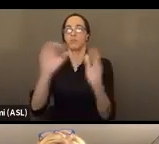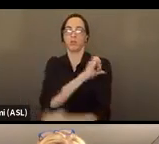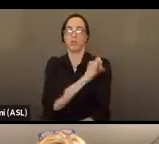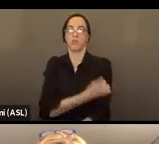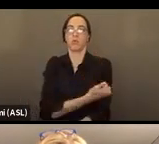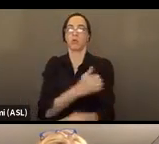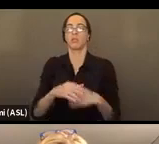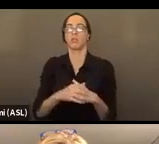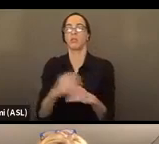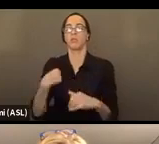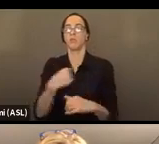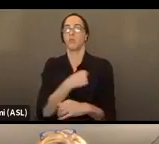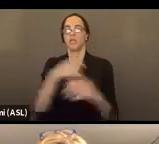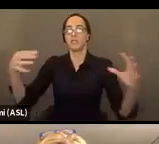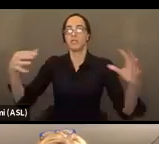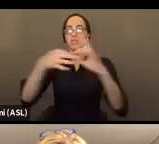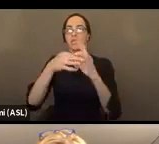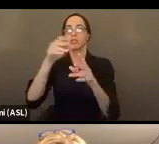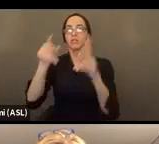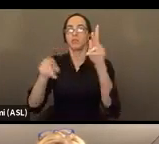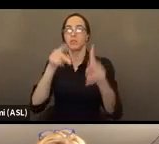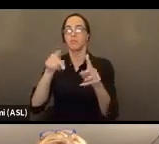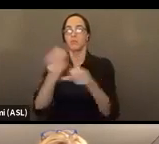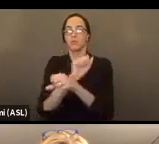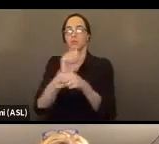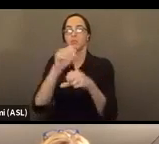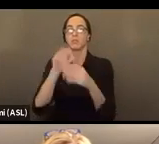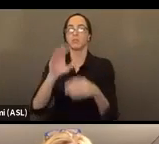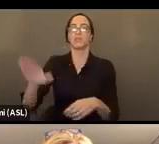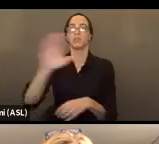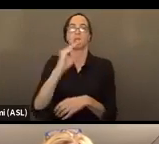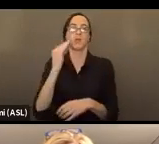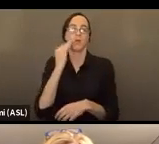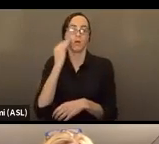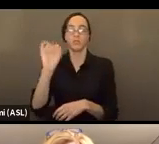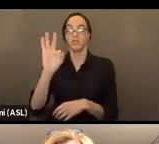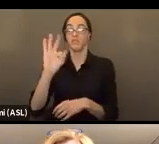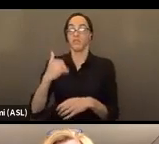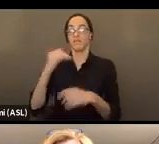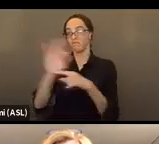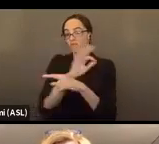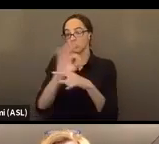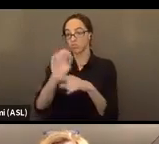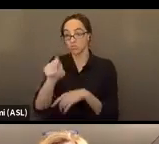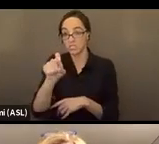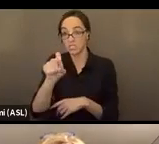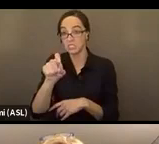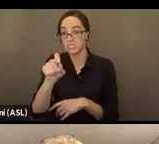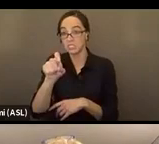homes if they have functional needs to stay living safely at home another program is adult